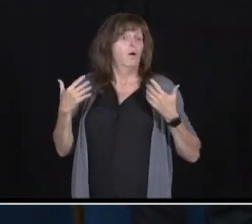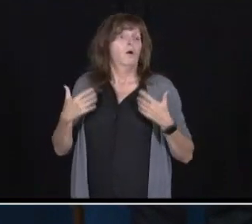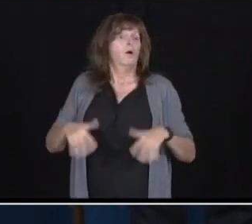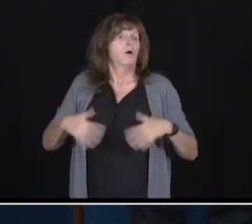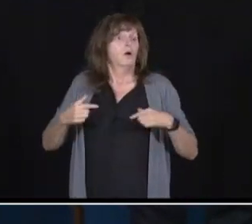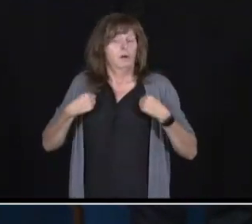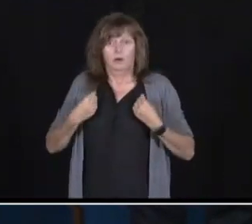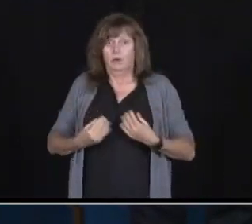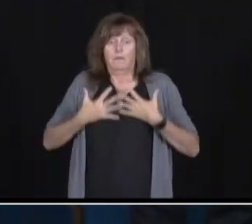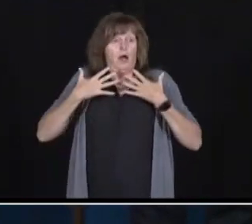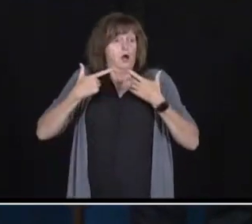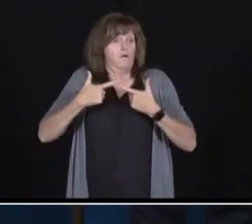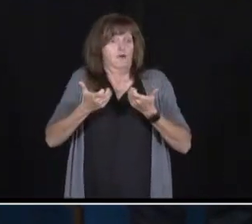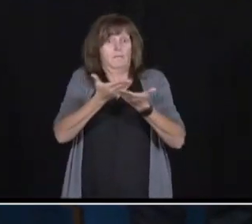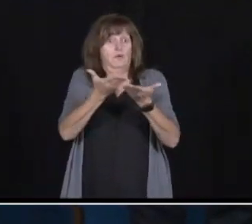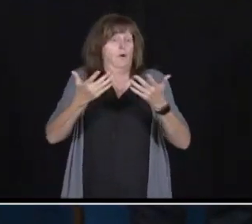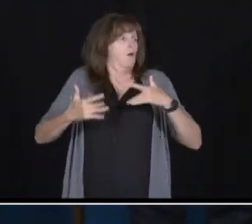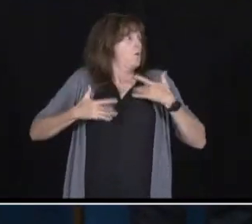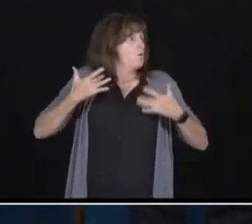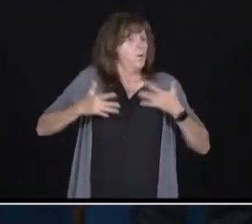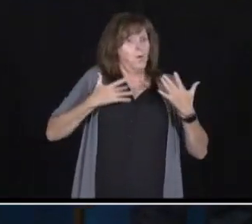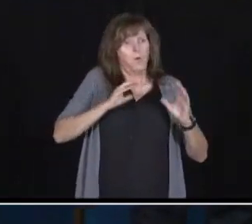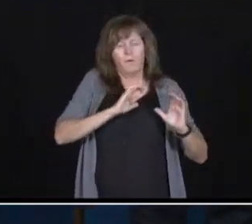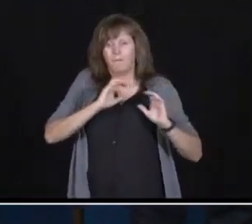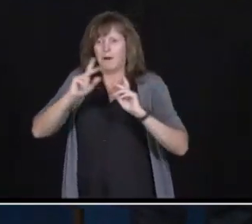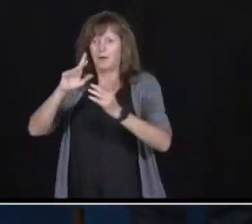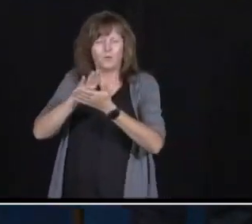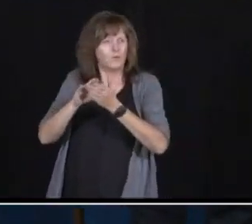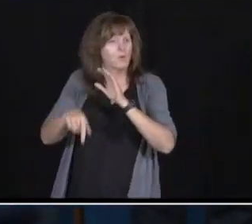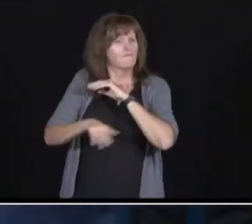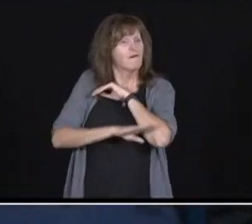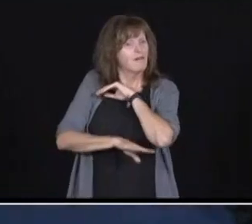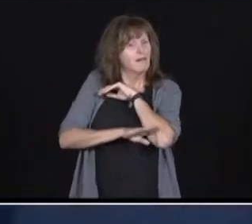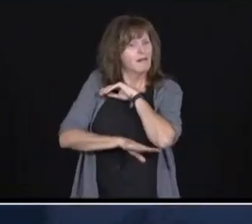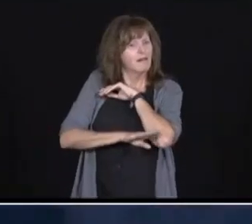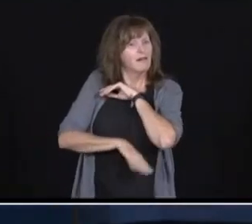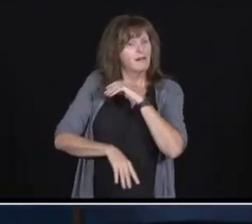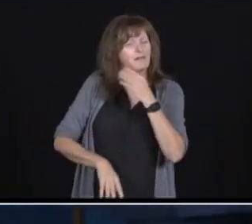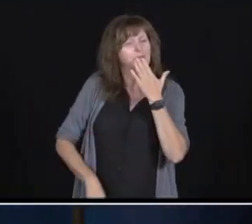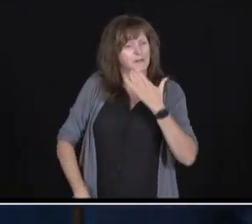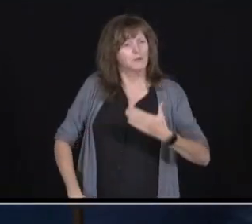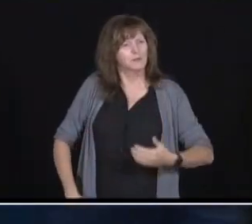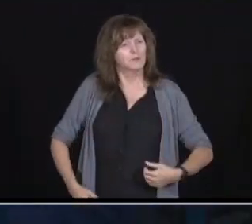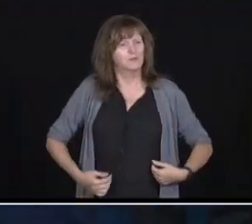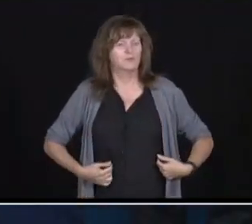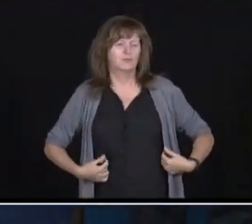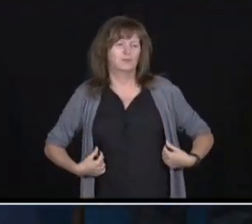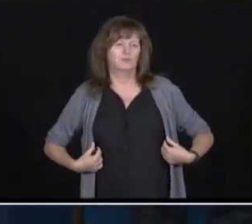million students in our province. Our students deserve nothing less. I just want to end by saying thank you to our